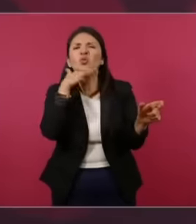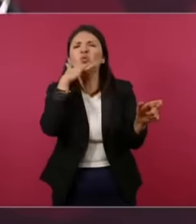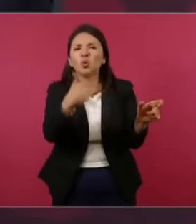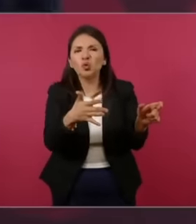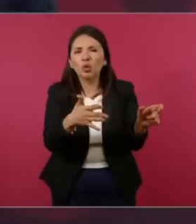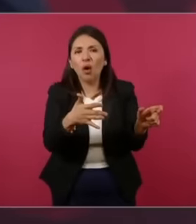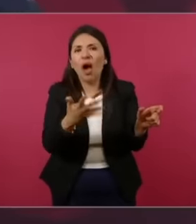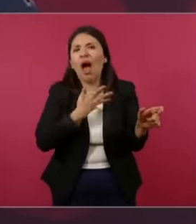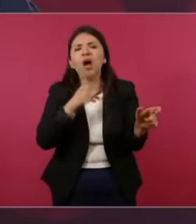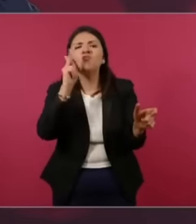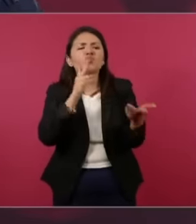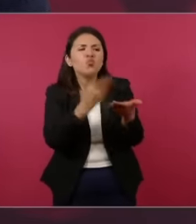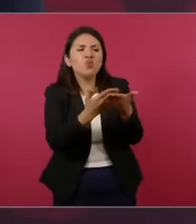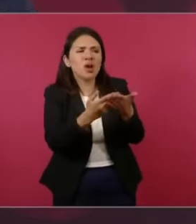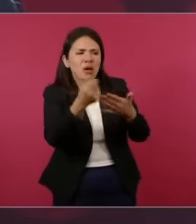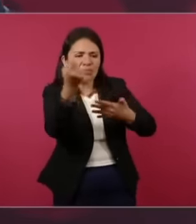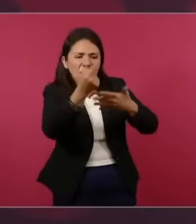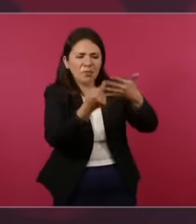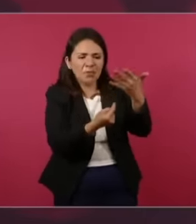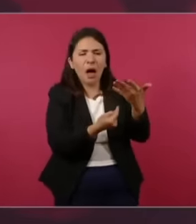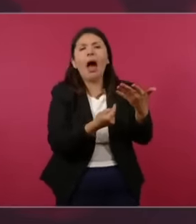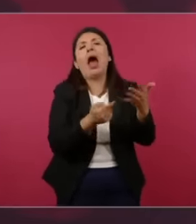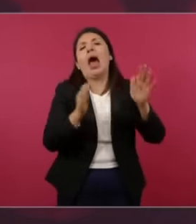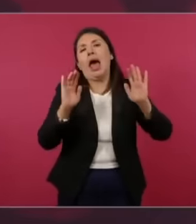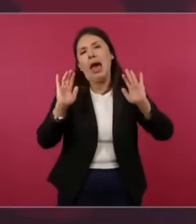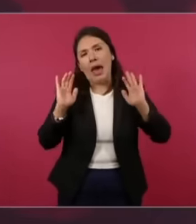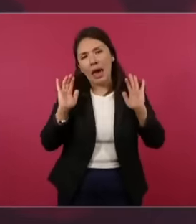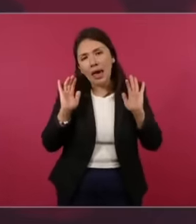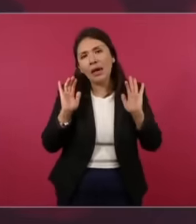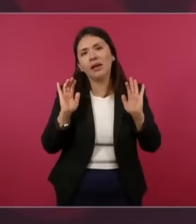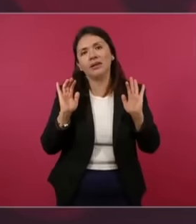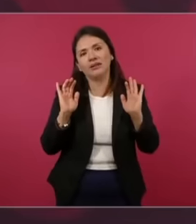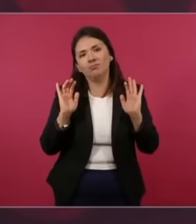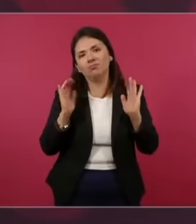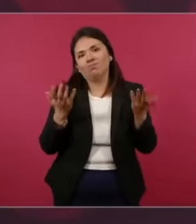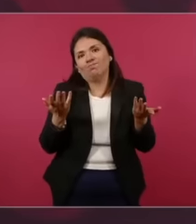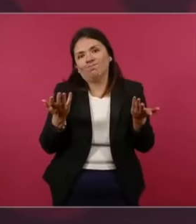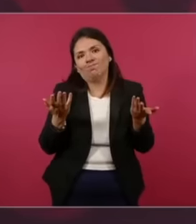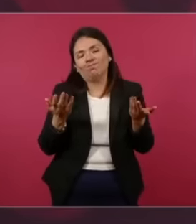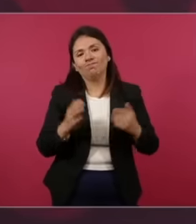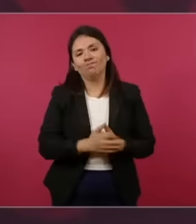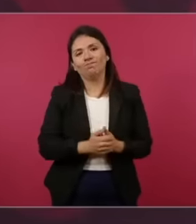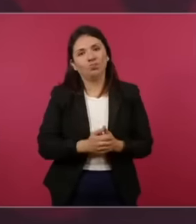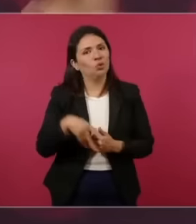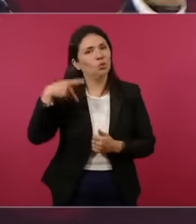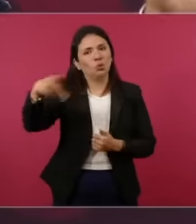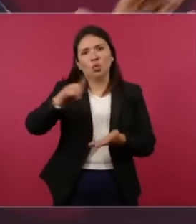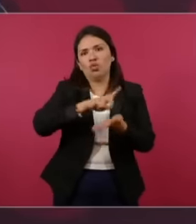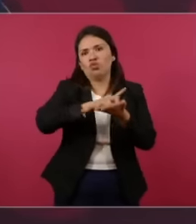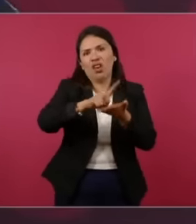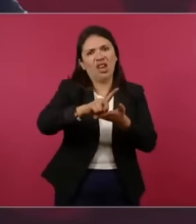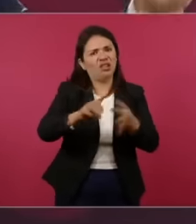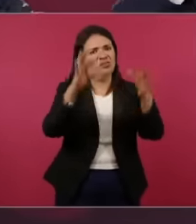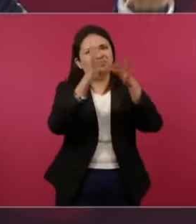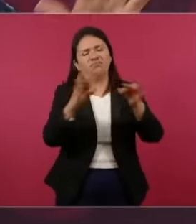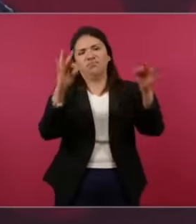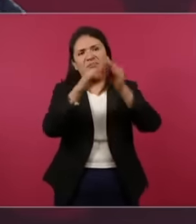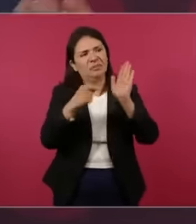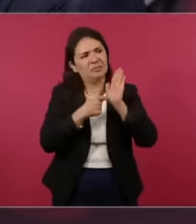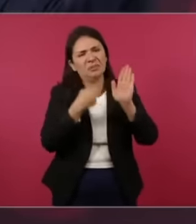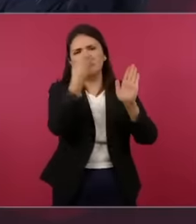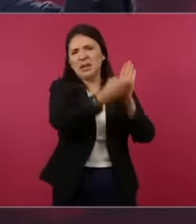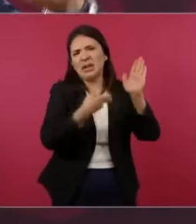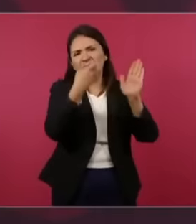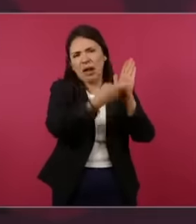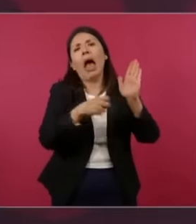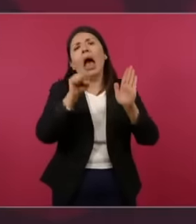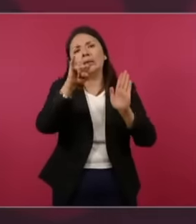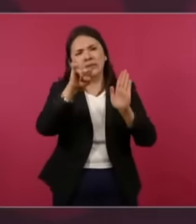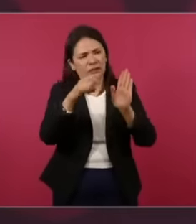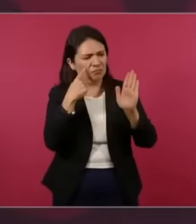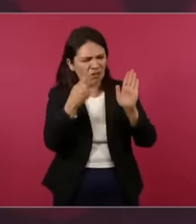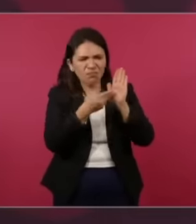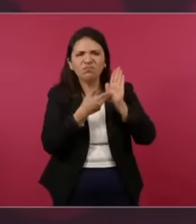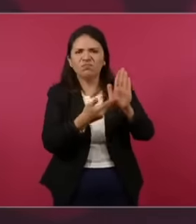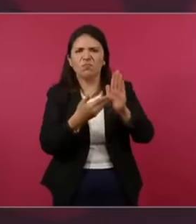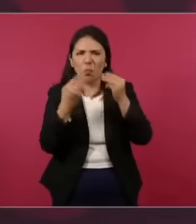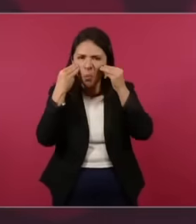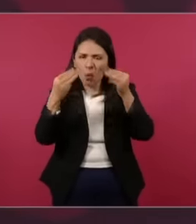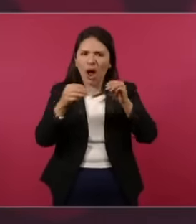he does have every right Not to expose him as